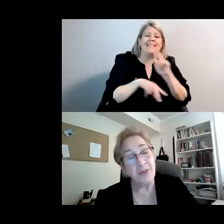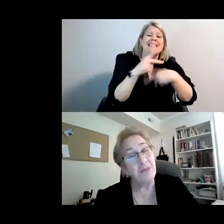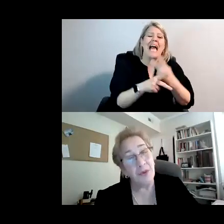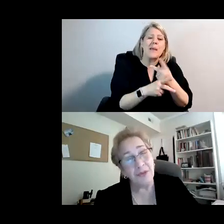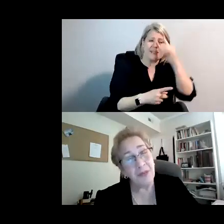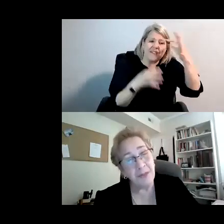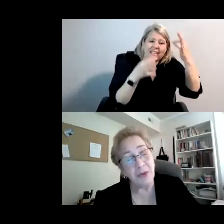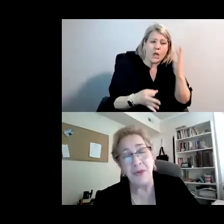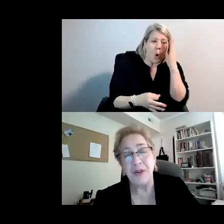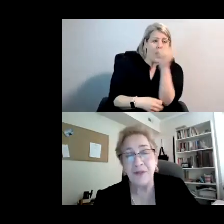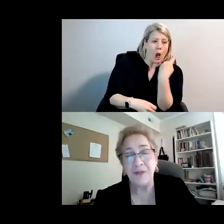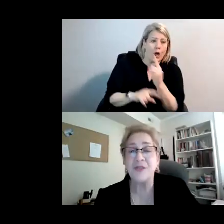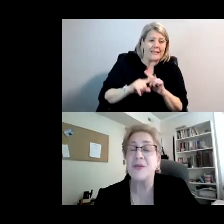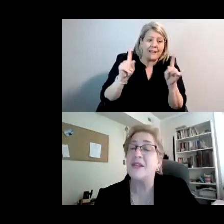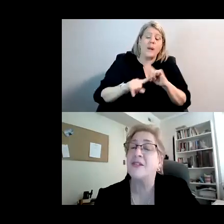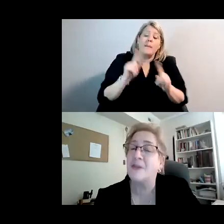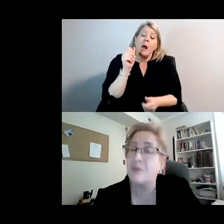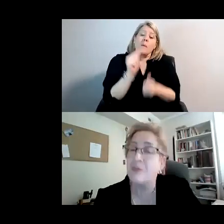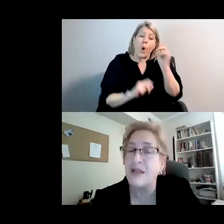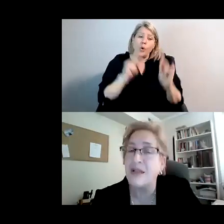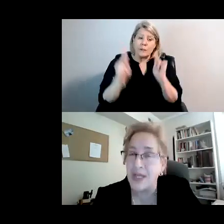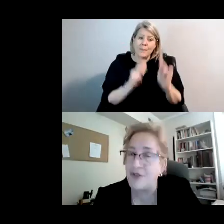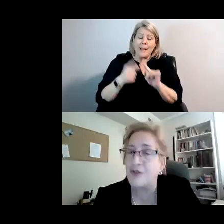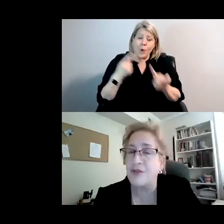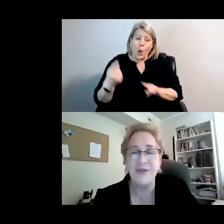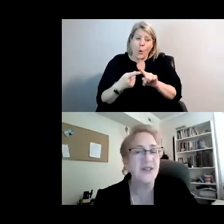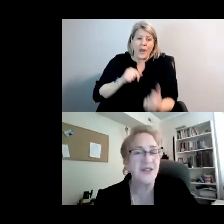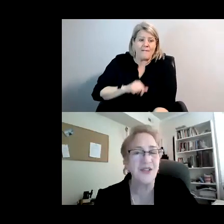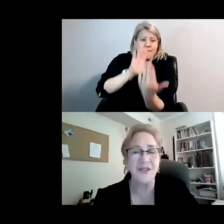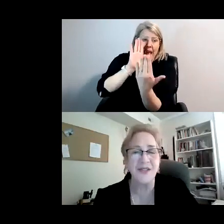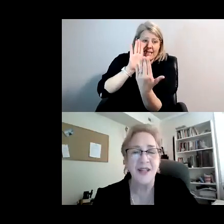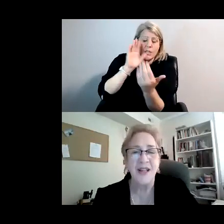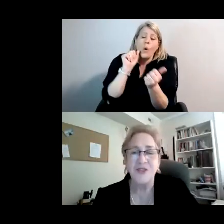but most people when they're faced with especially major life decisions,